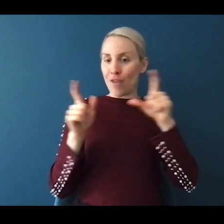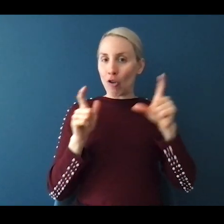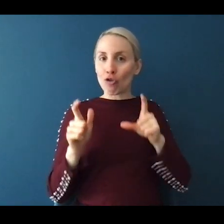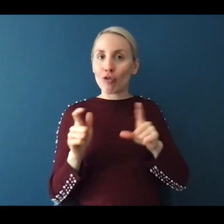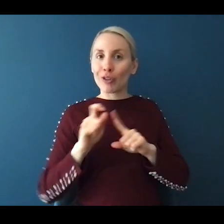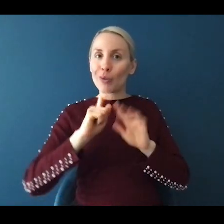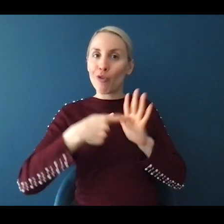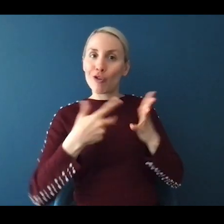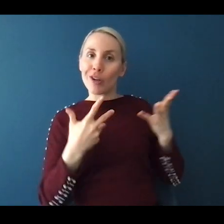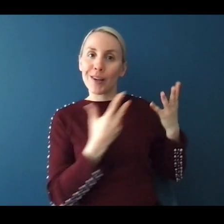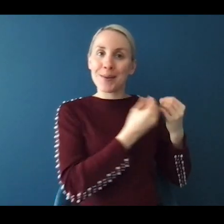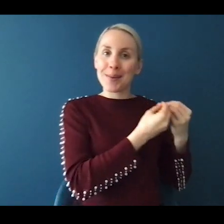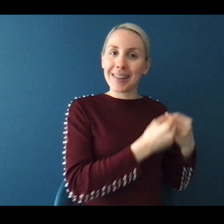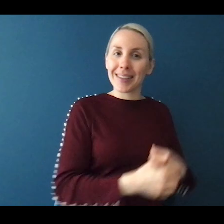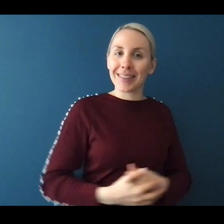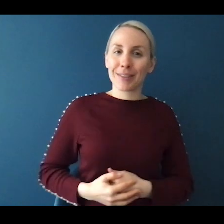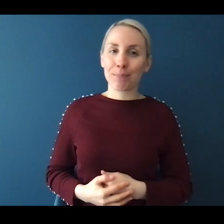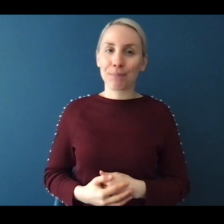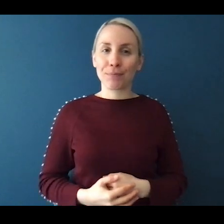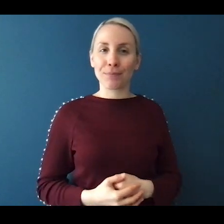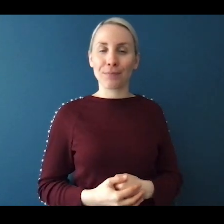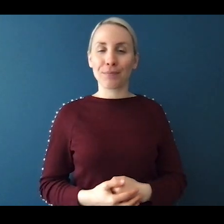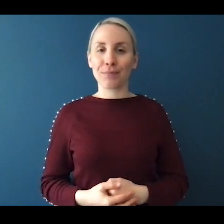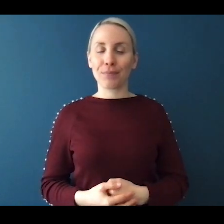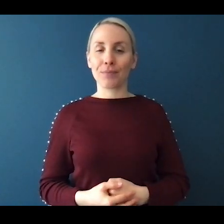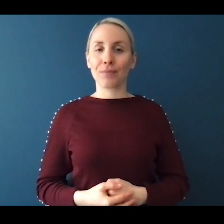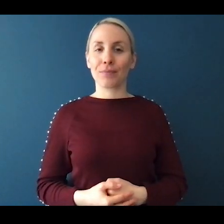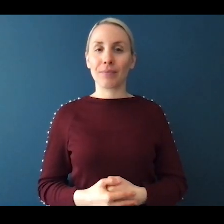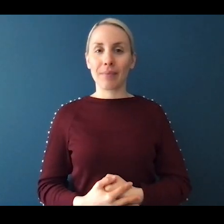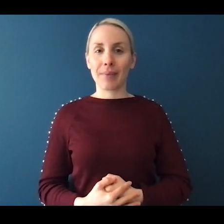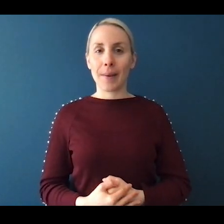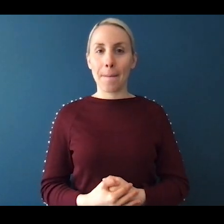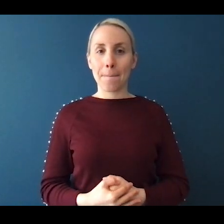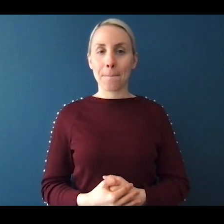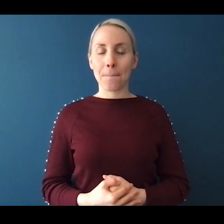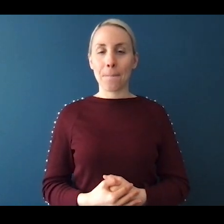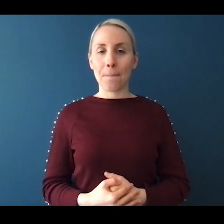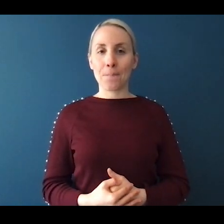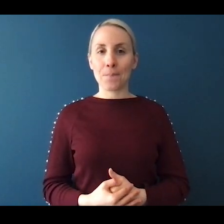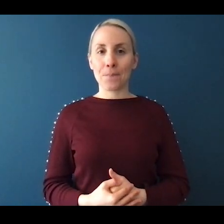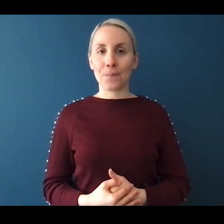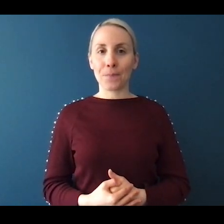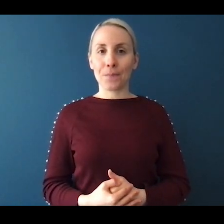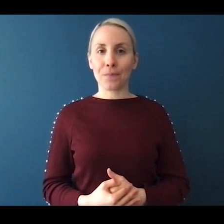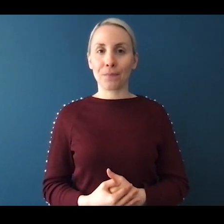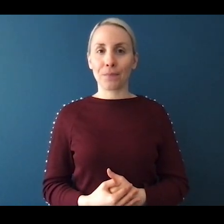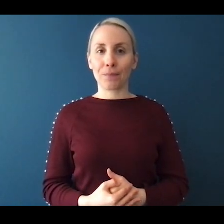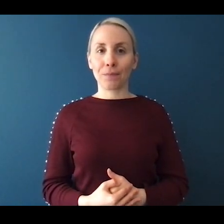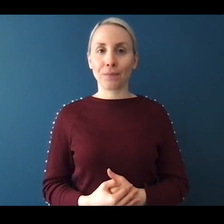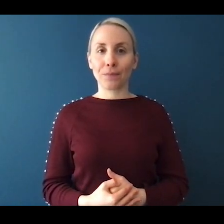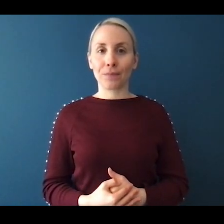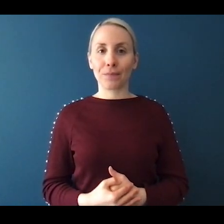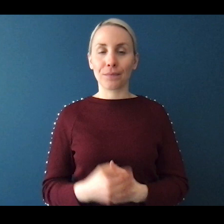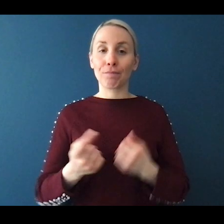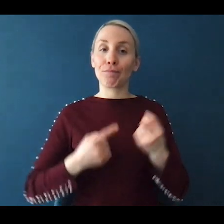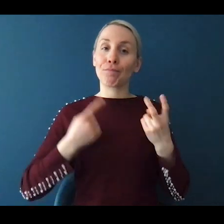certain things but also you know it's just what I said before just allow the project